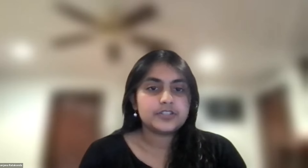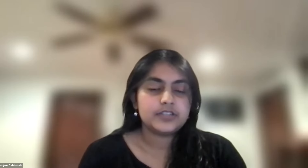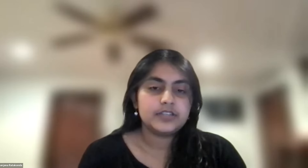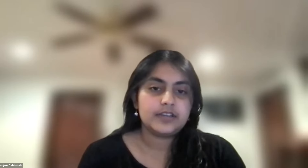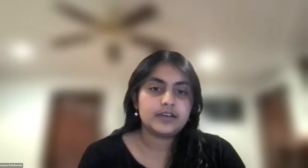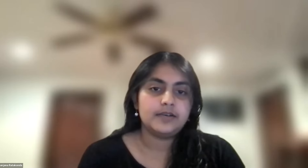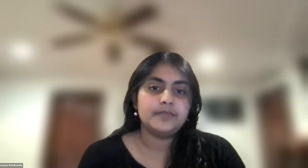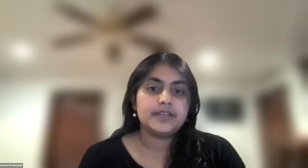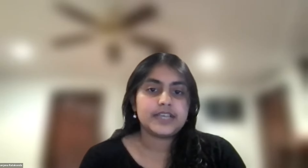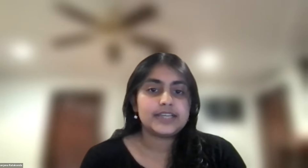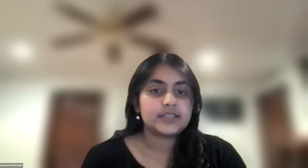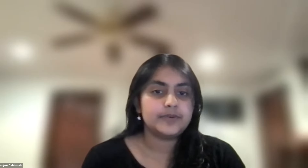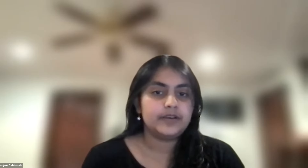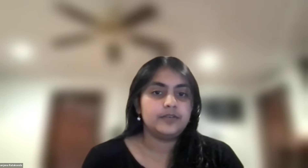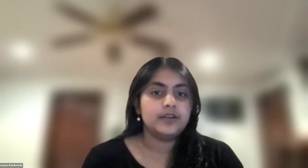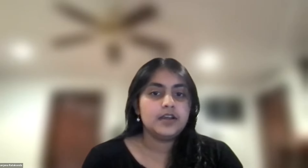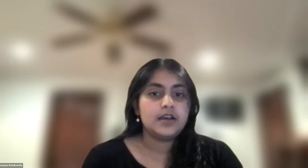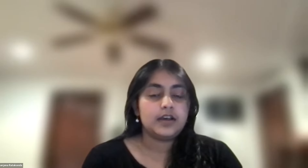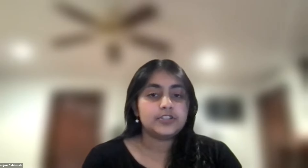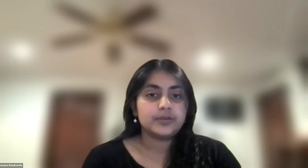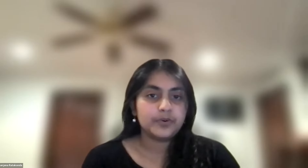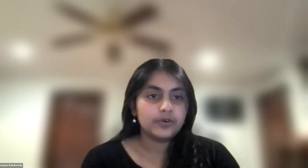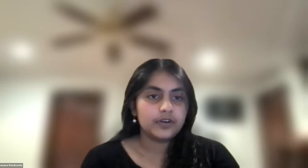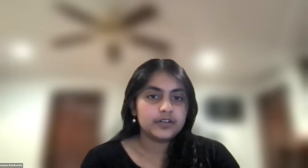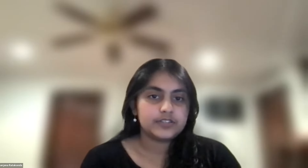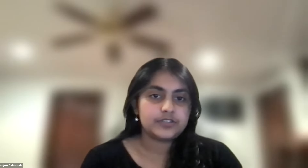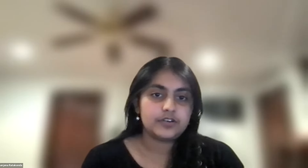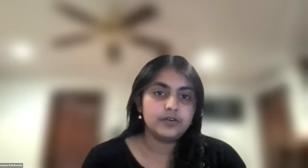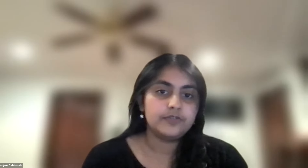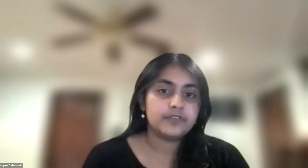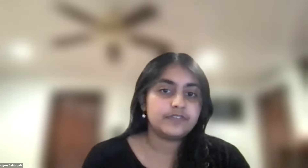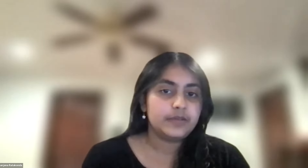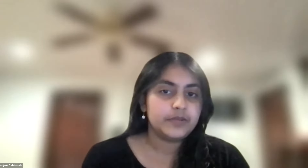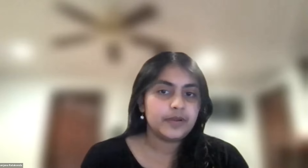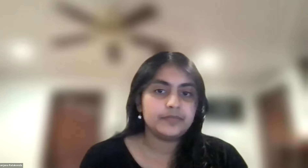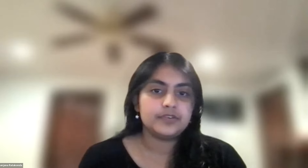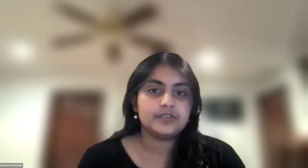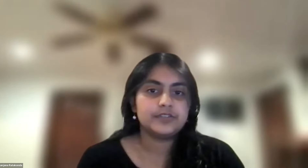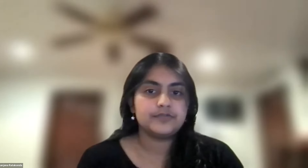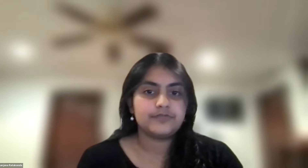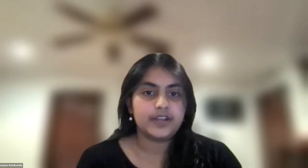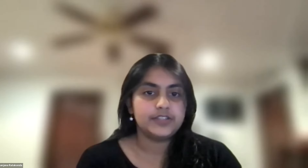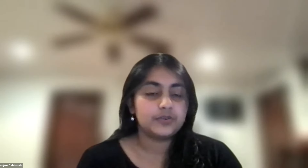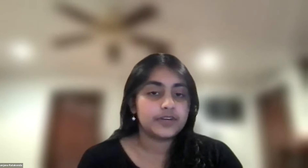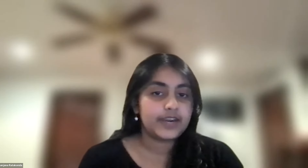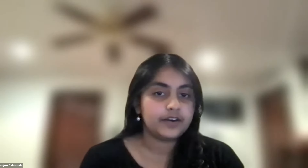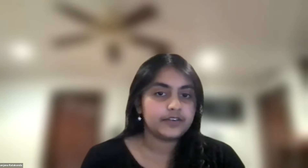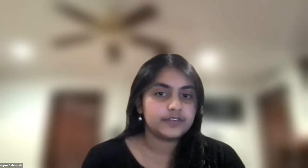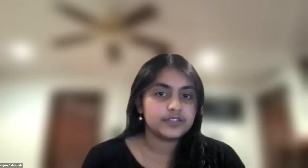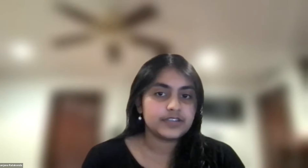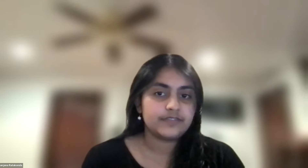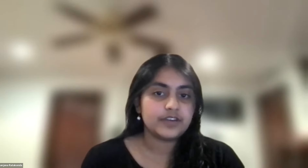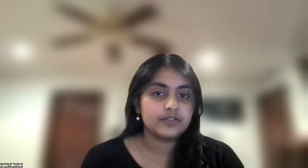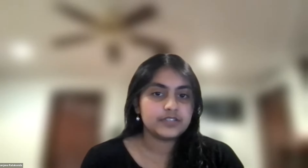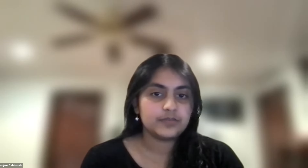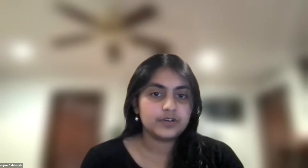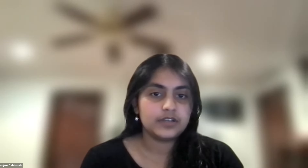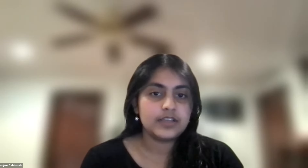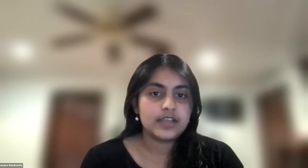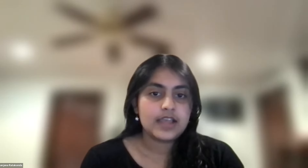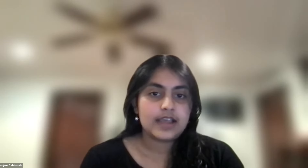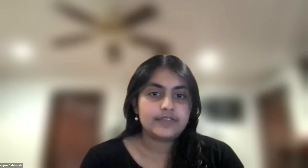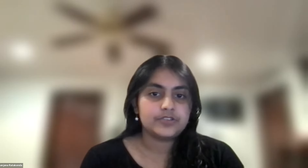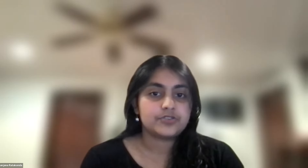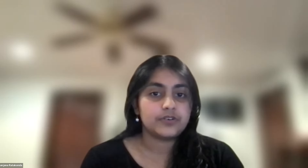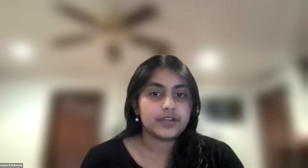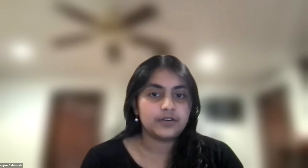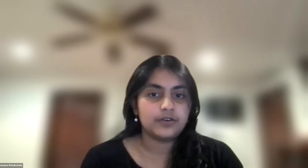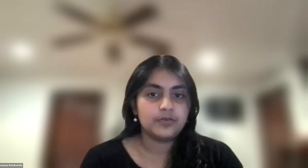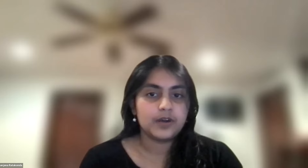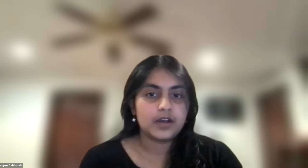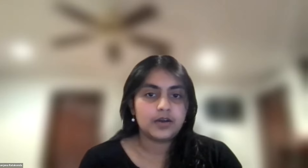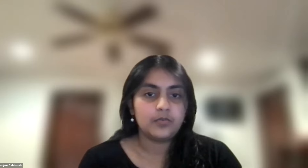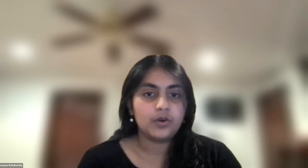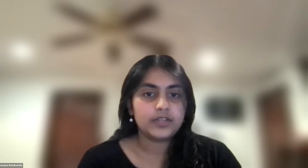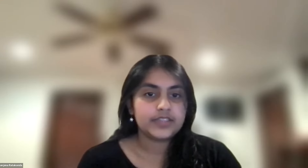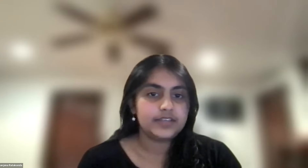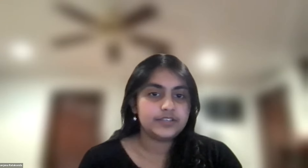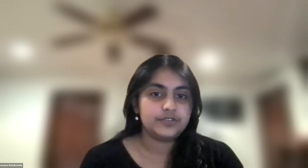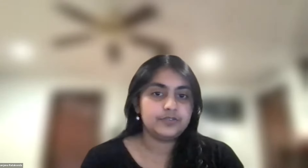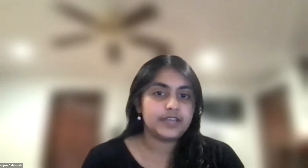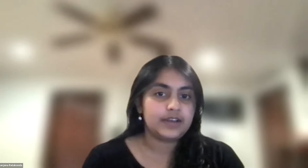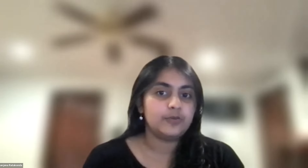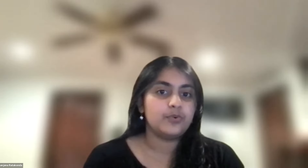But as for the stroke itself, I'm uncertain.